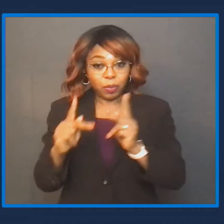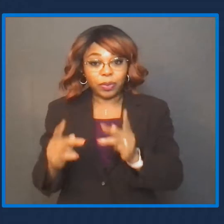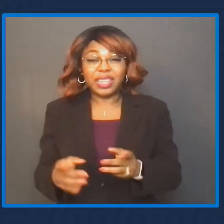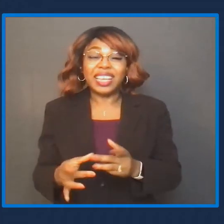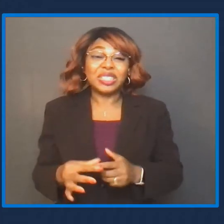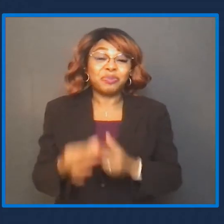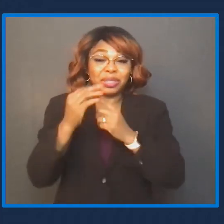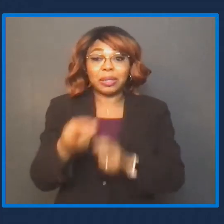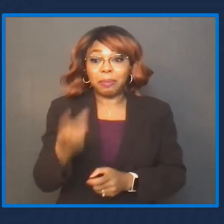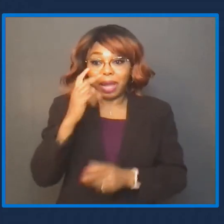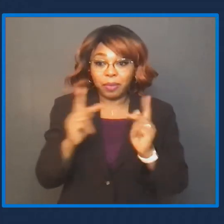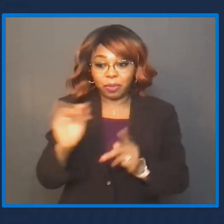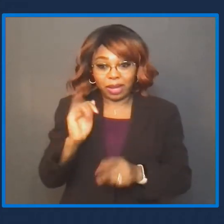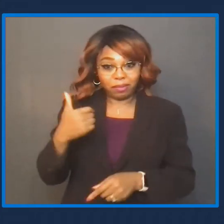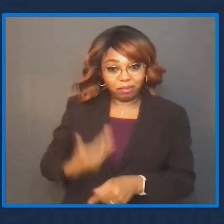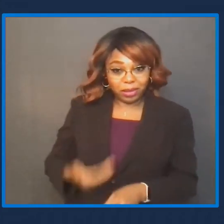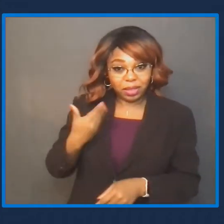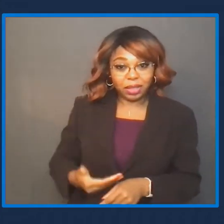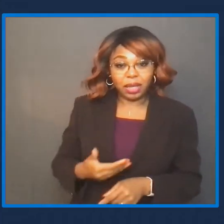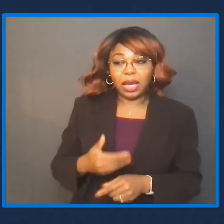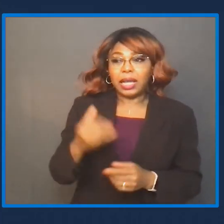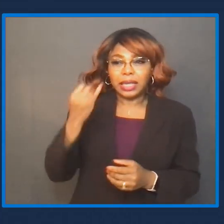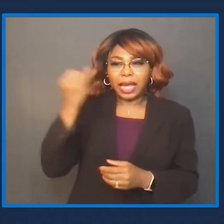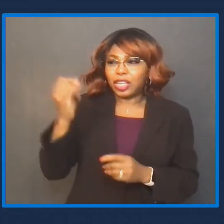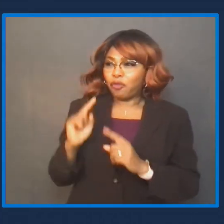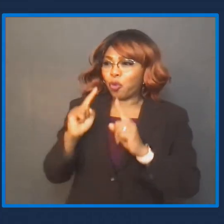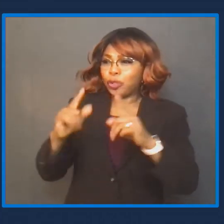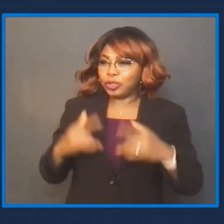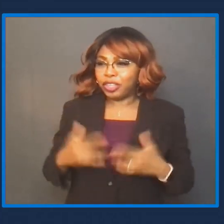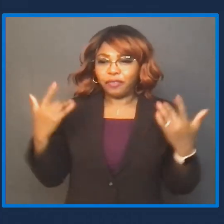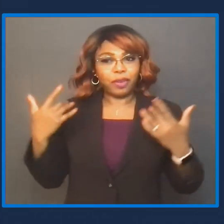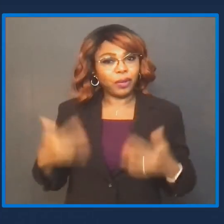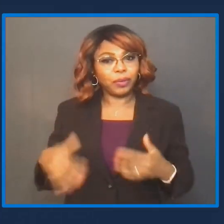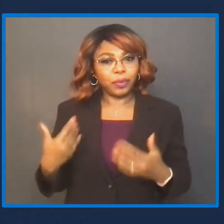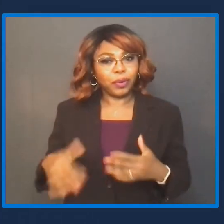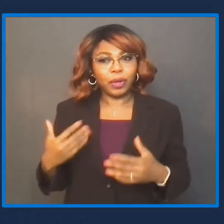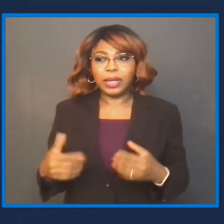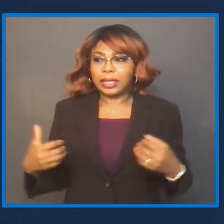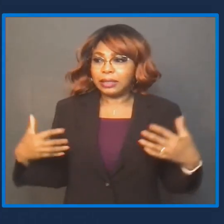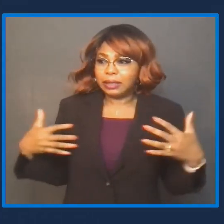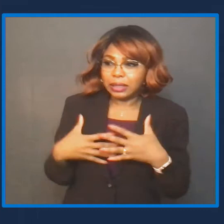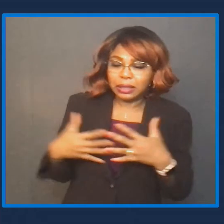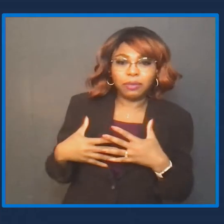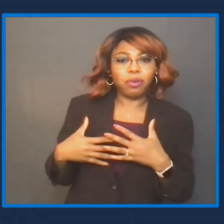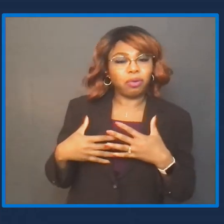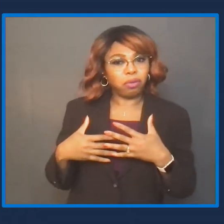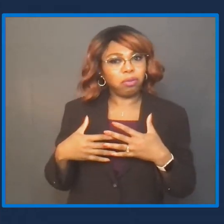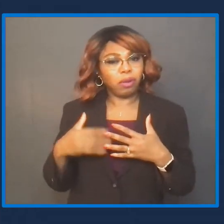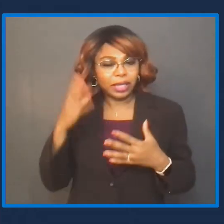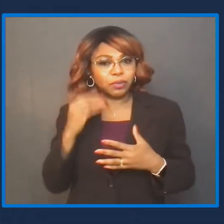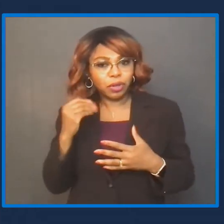the idea of gonna major events is quite worrying, is quite a frightening experience, because you've got to think about the travel.